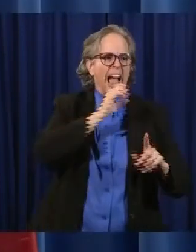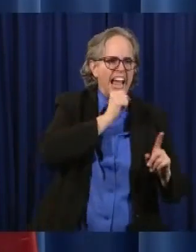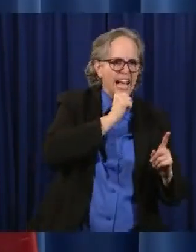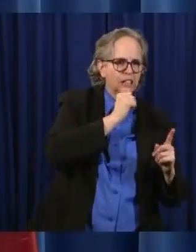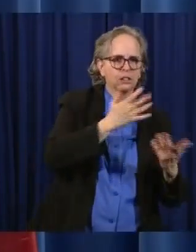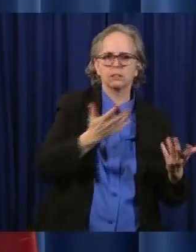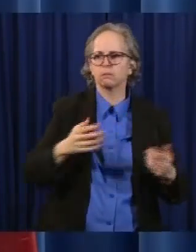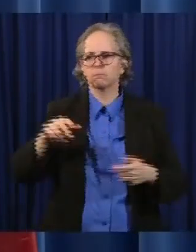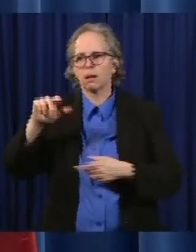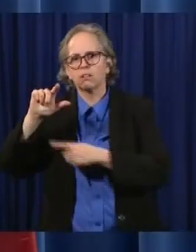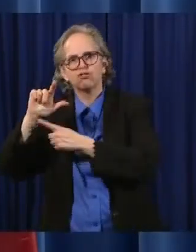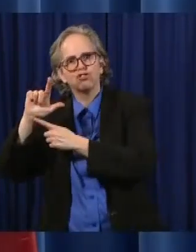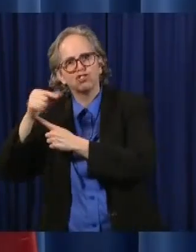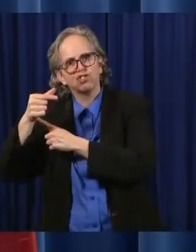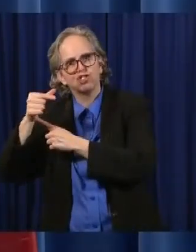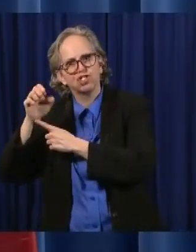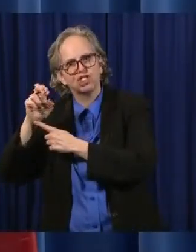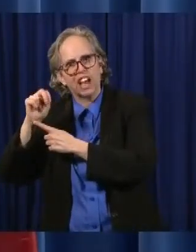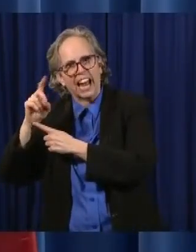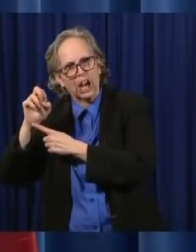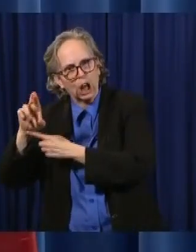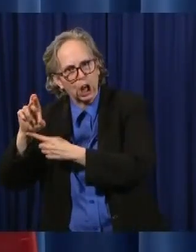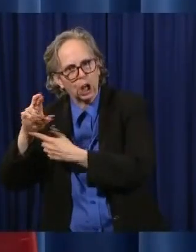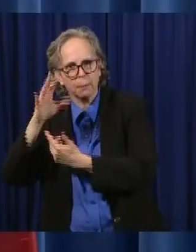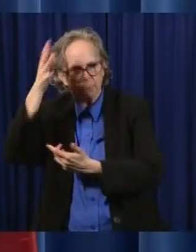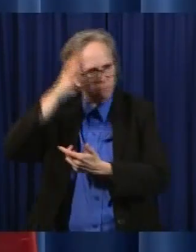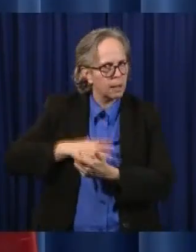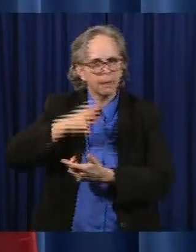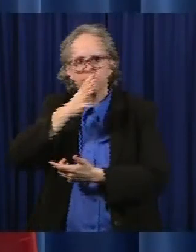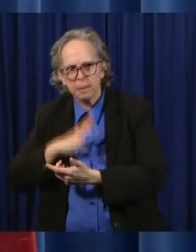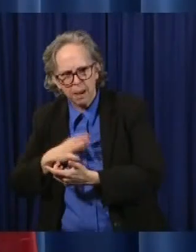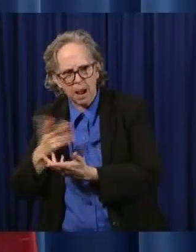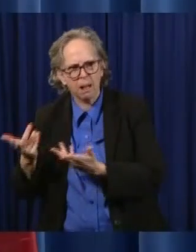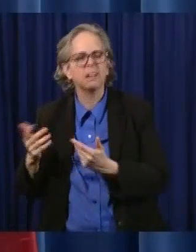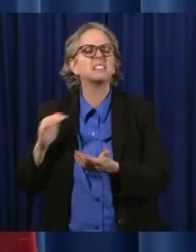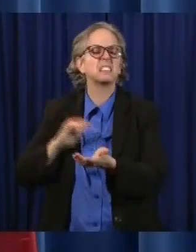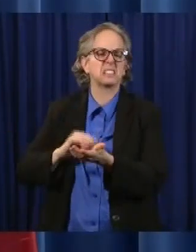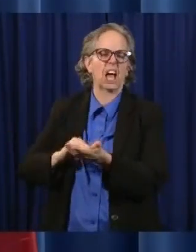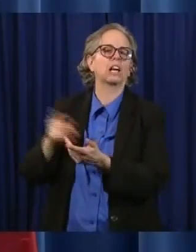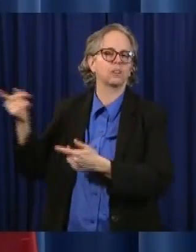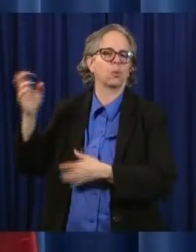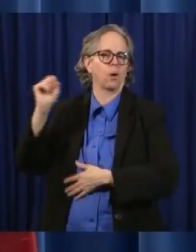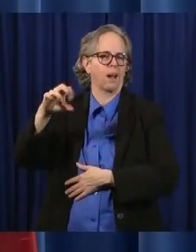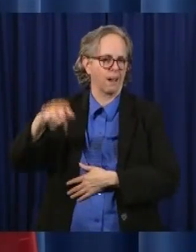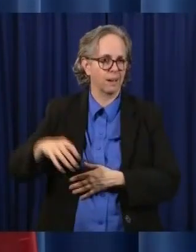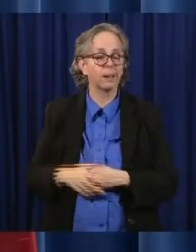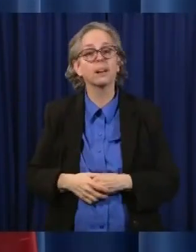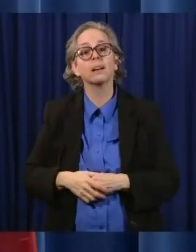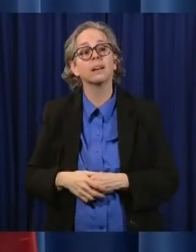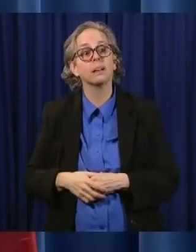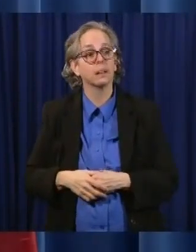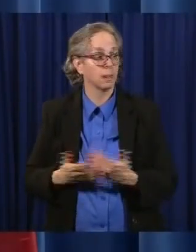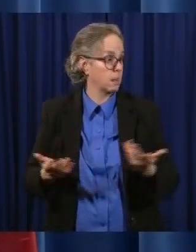PEOPLE CAN DO THAT, TAKE THAT AND DO WHATEVER THEY WANT WITHOUT INFORMATION. THE DEPARTMENT OF HEALTH BREAKS DOWN CASES BY AGE, AND BY